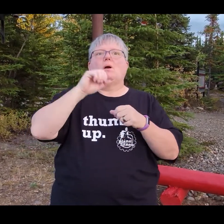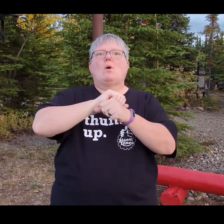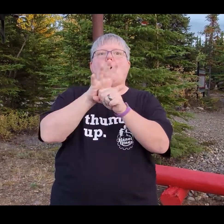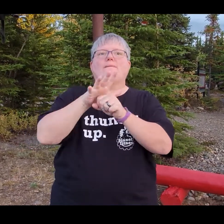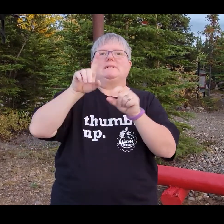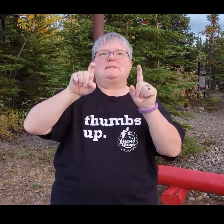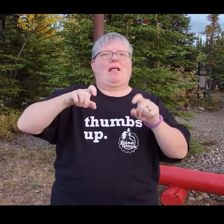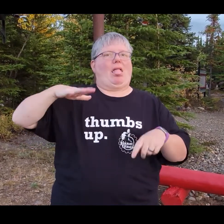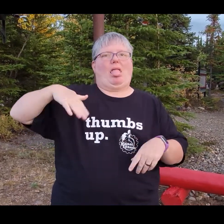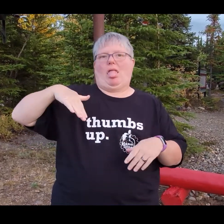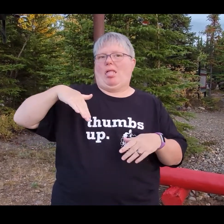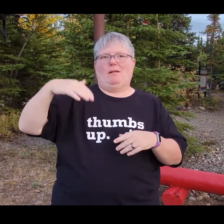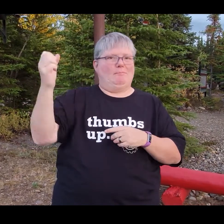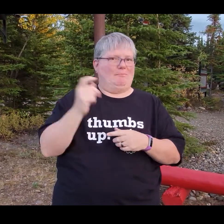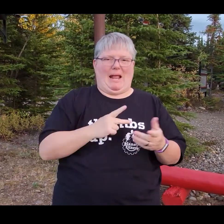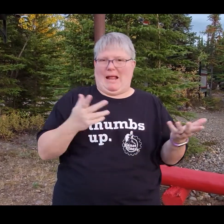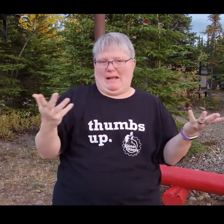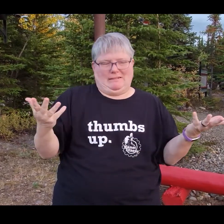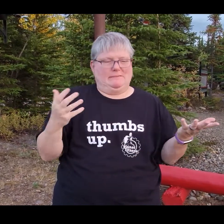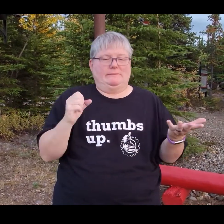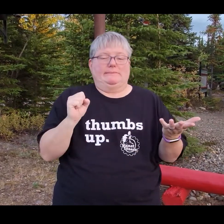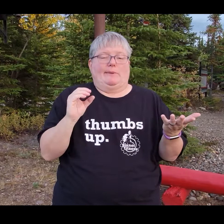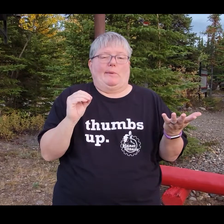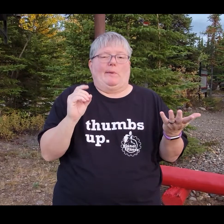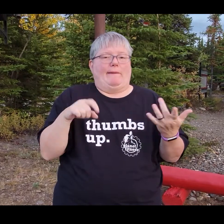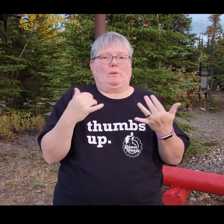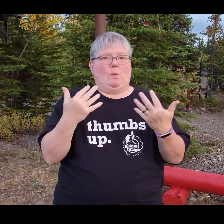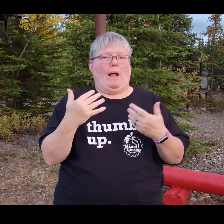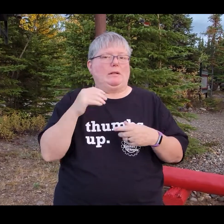The Covid test results haven't gotten back yet, so we're gonna have to wait